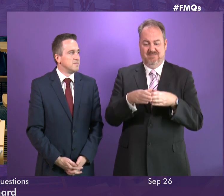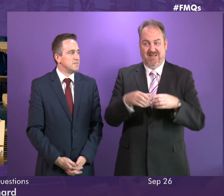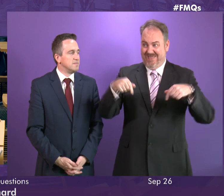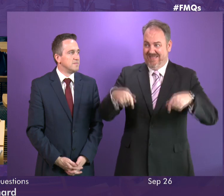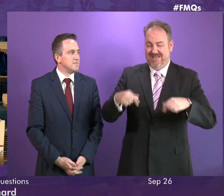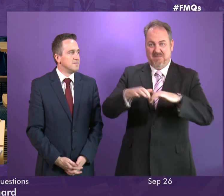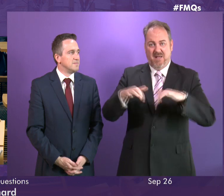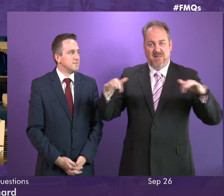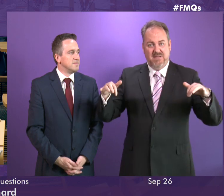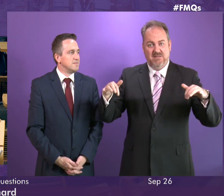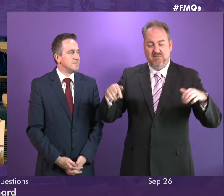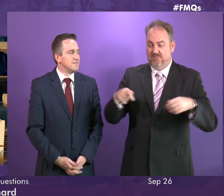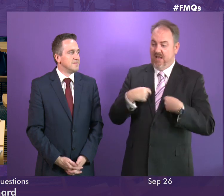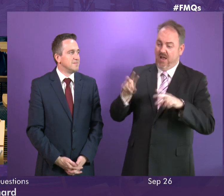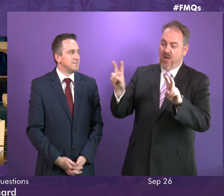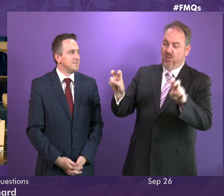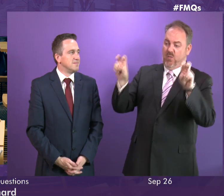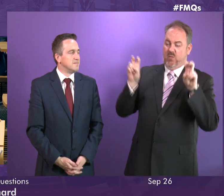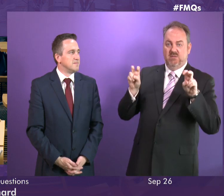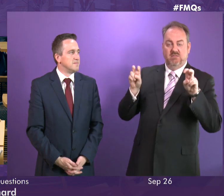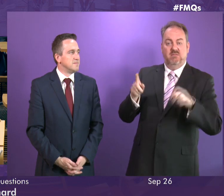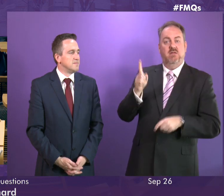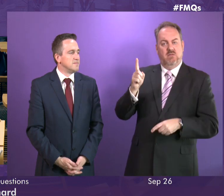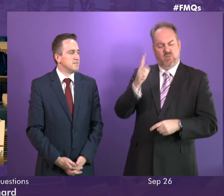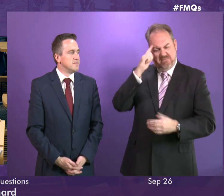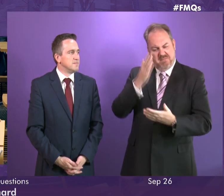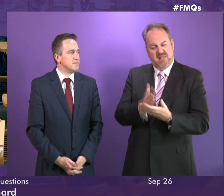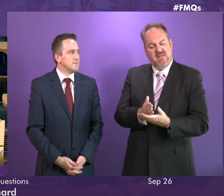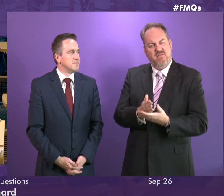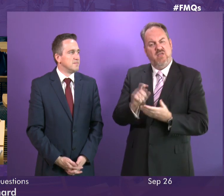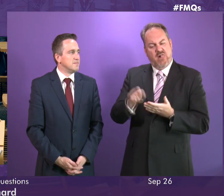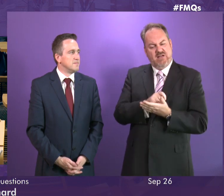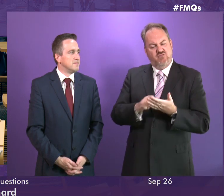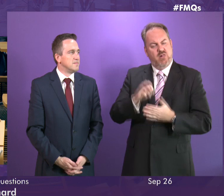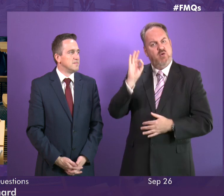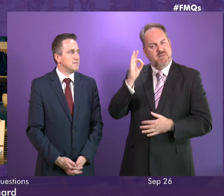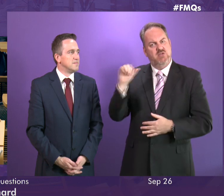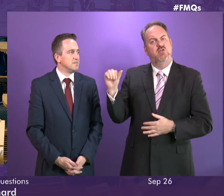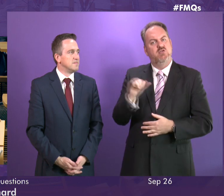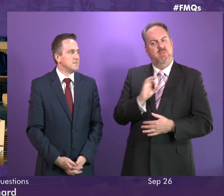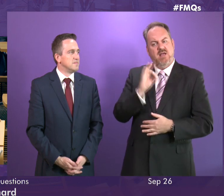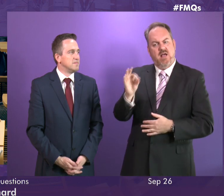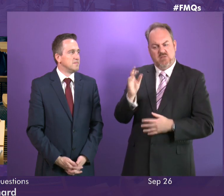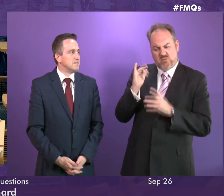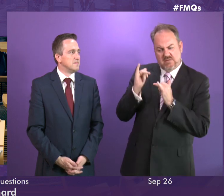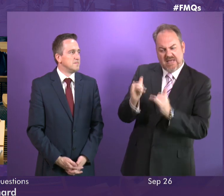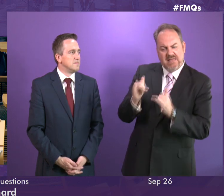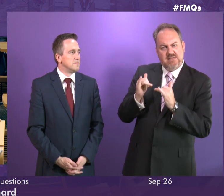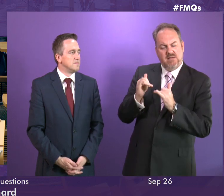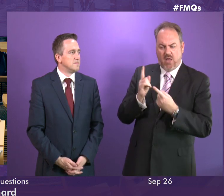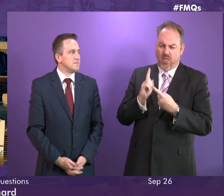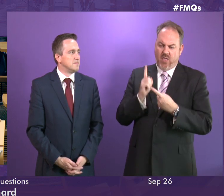“We strongly believe that the Electoral Commission should be asked to test the question.”